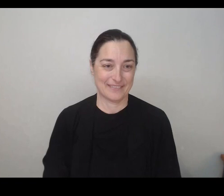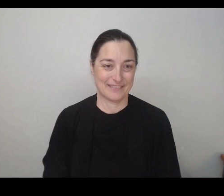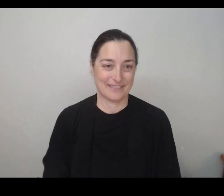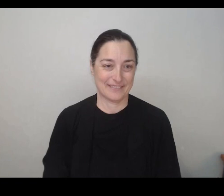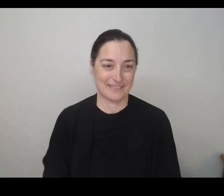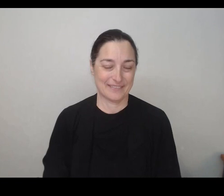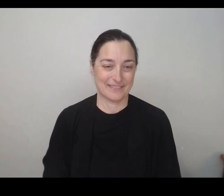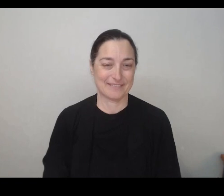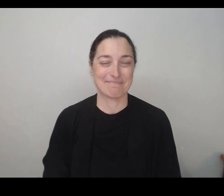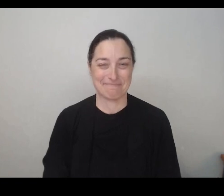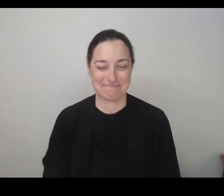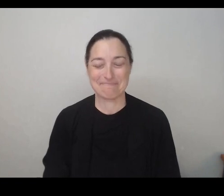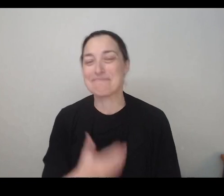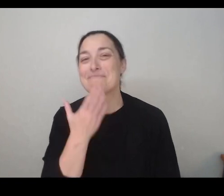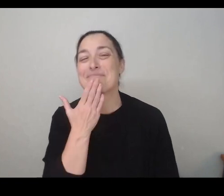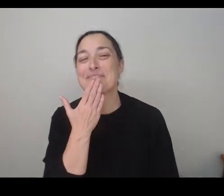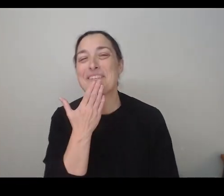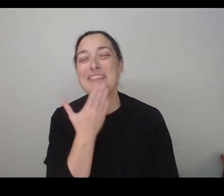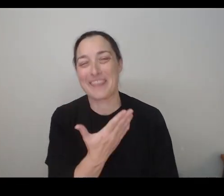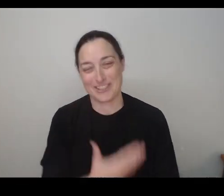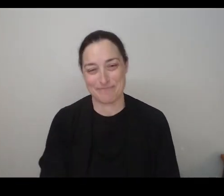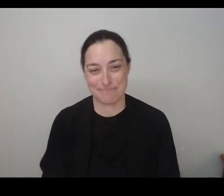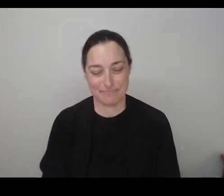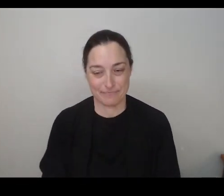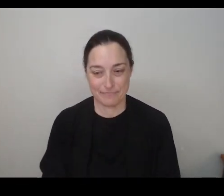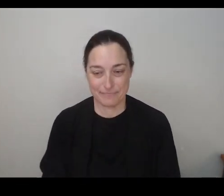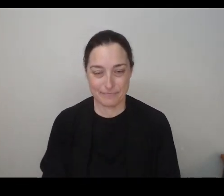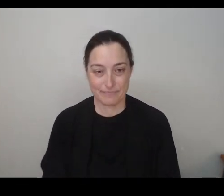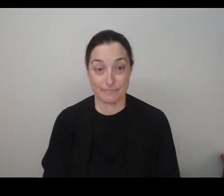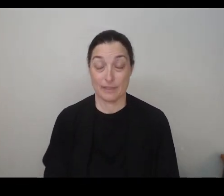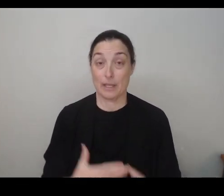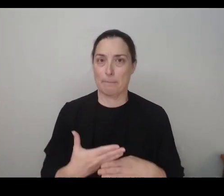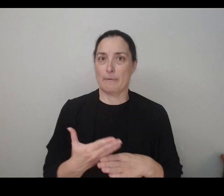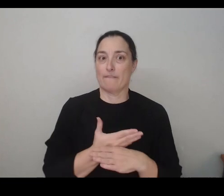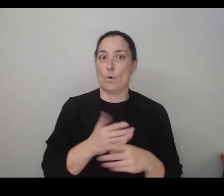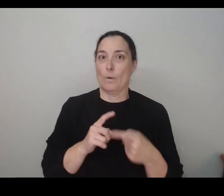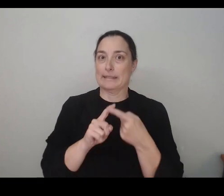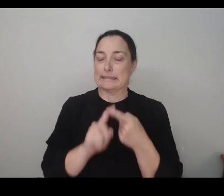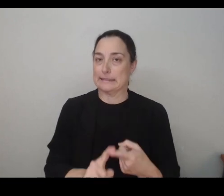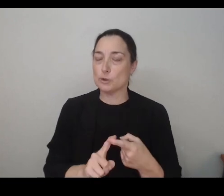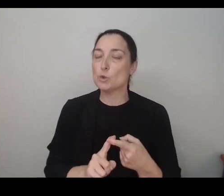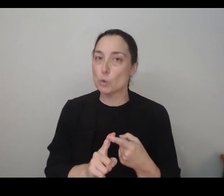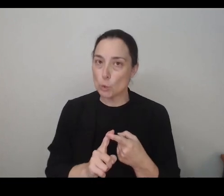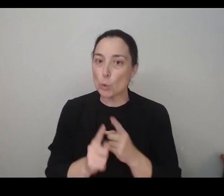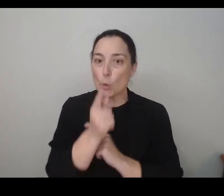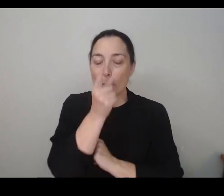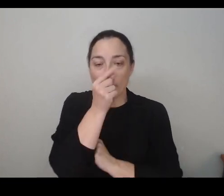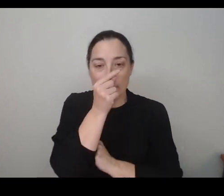Thank you, Hinanui. Actually, just before we go on, perhaps it's worth mentioning